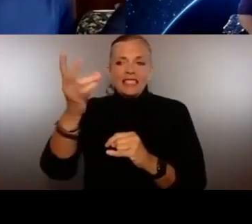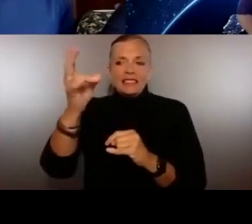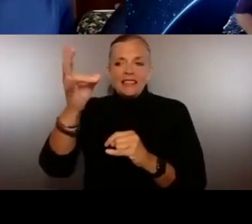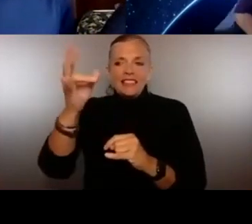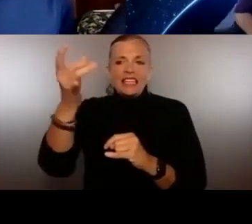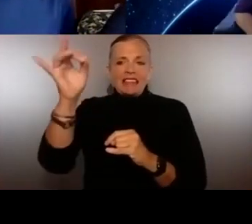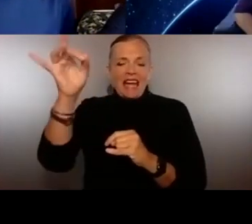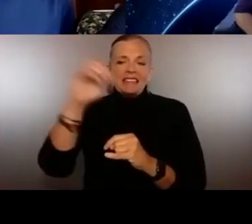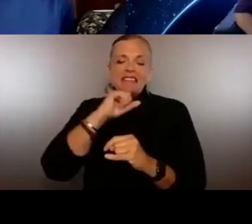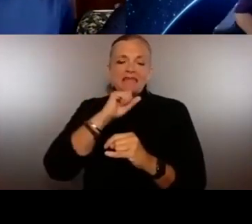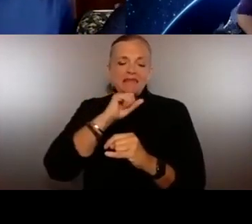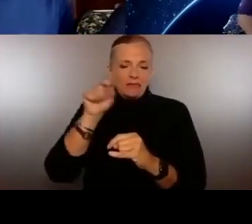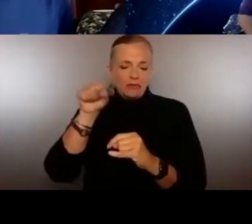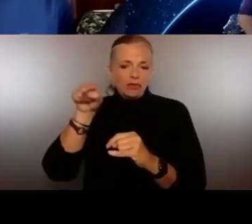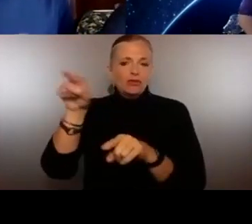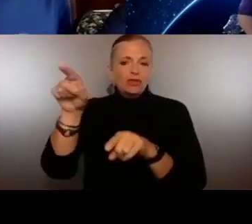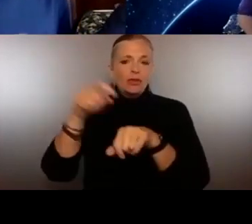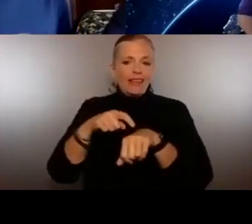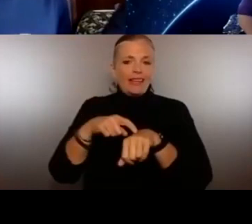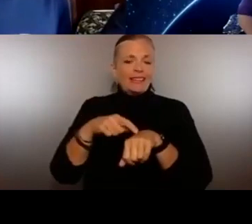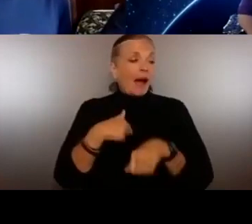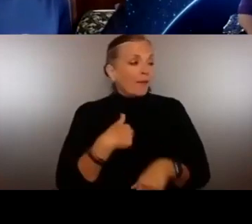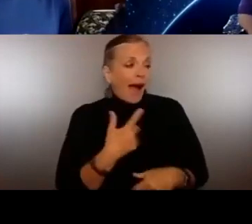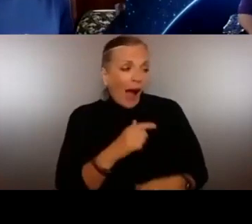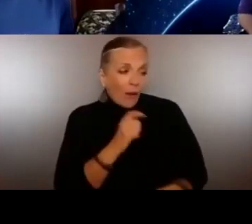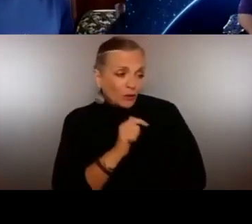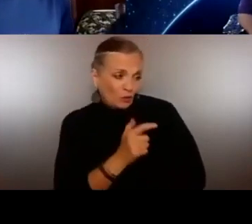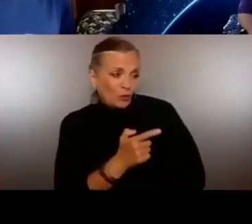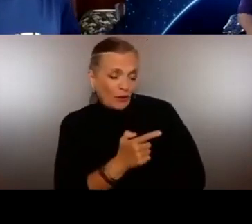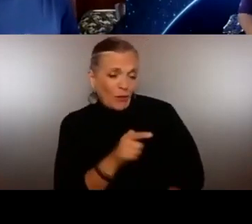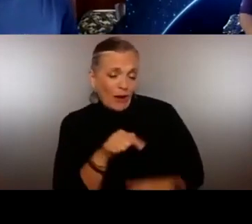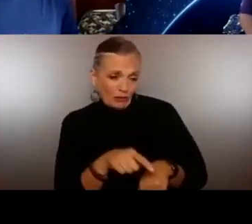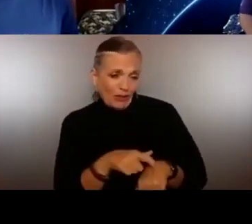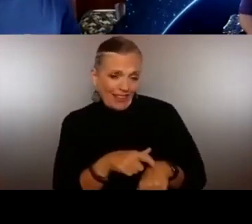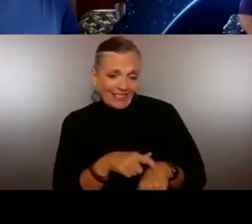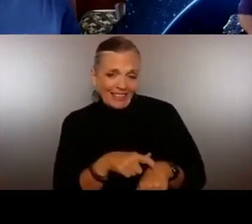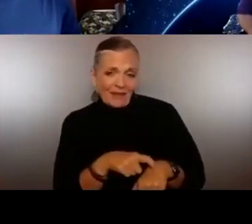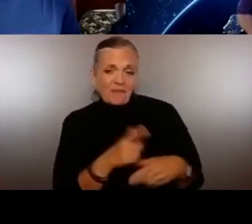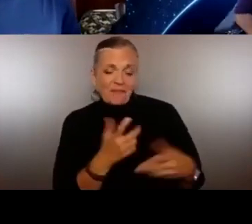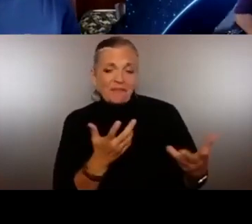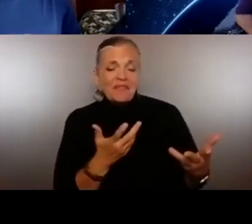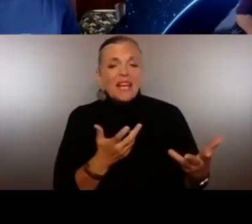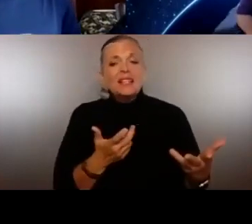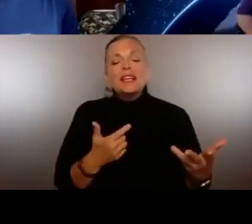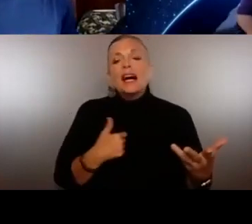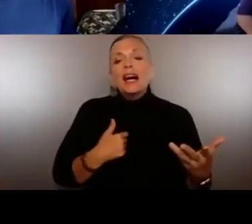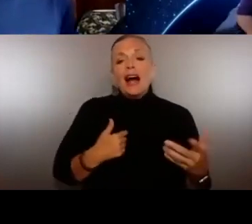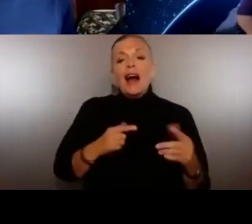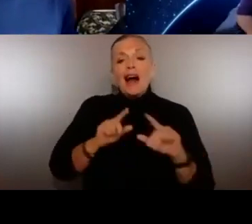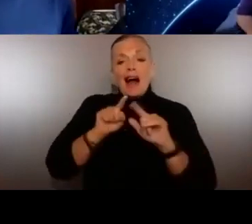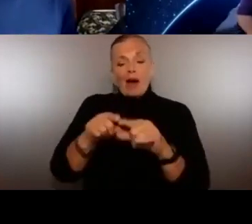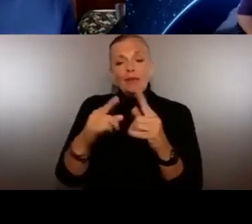At the time, I was 21 years old. I did go to camp, as I mentioned earlier.